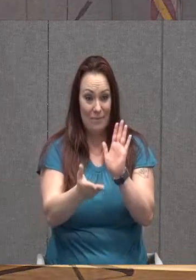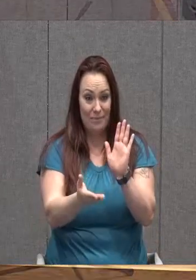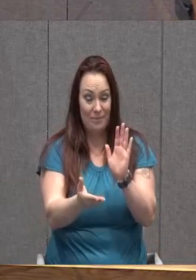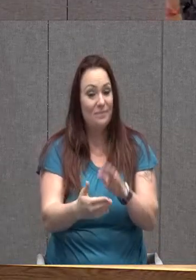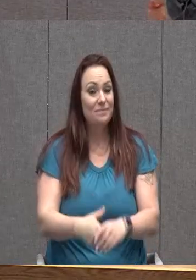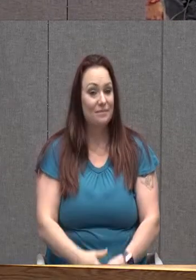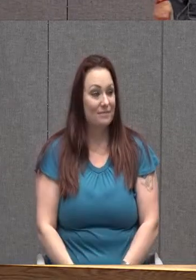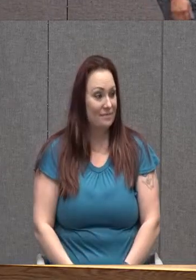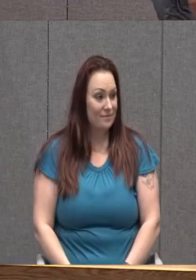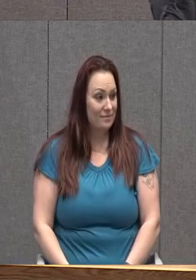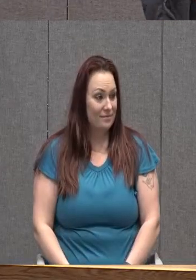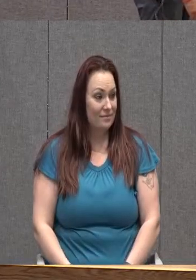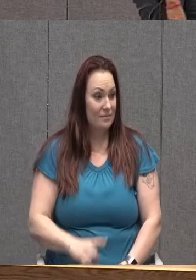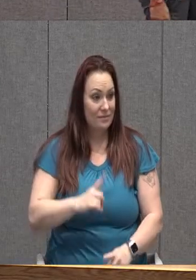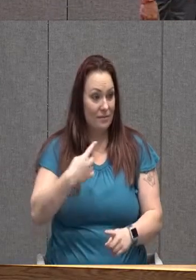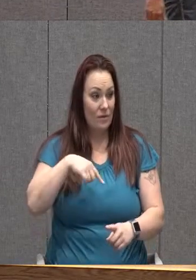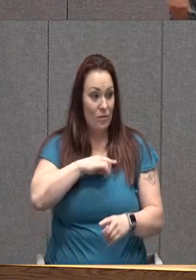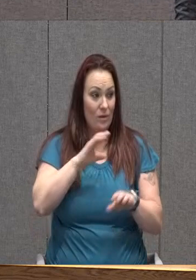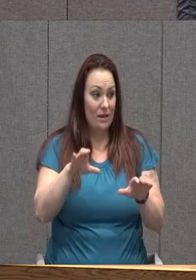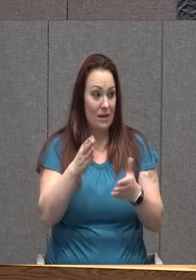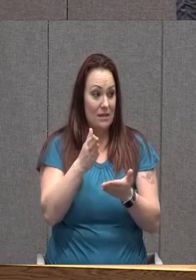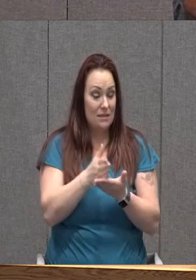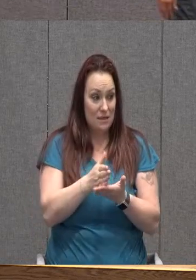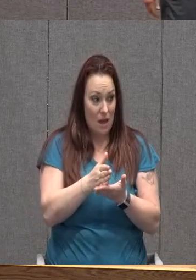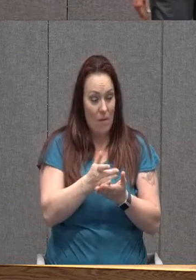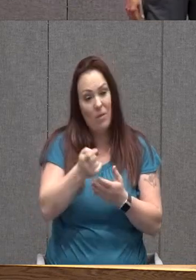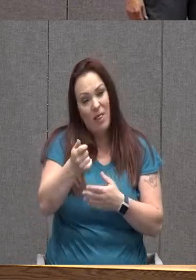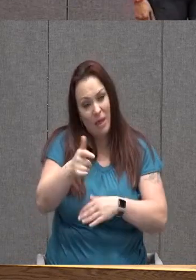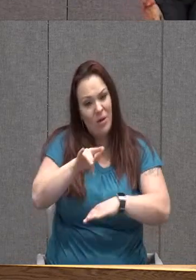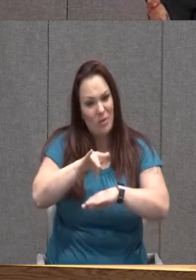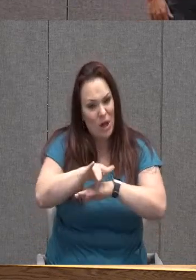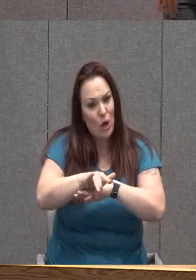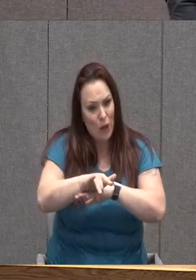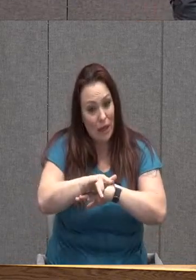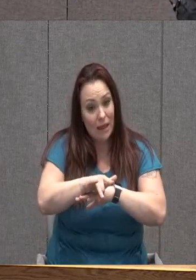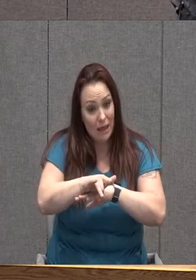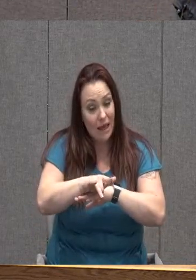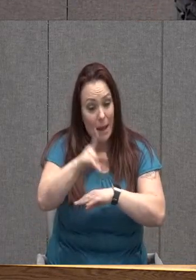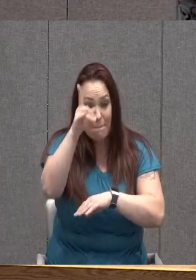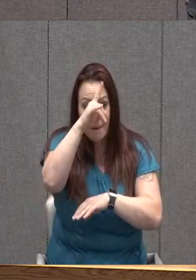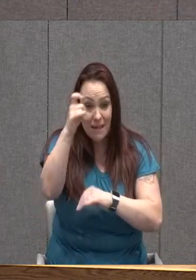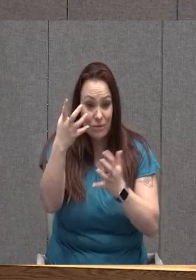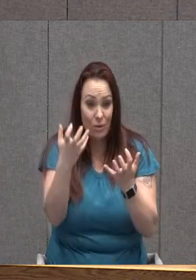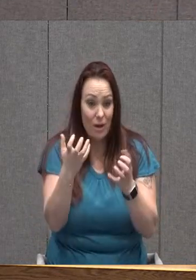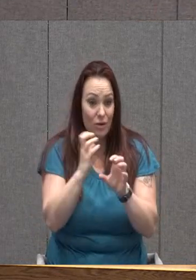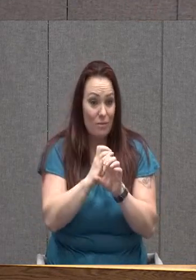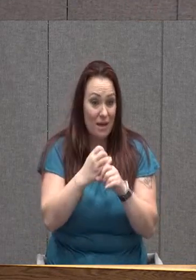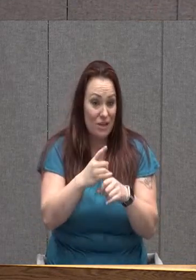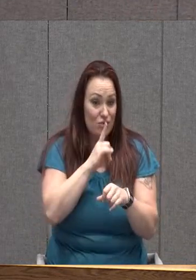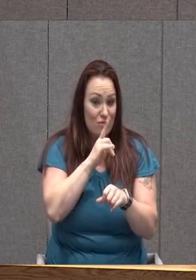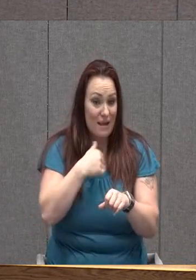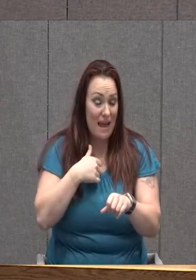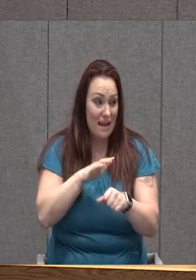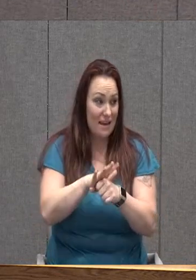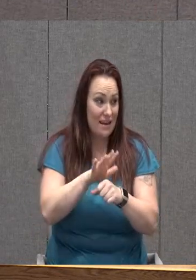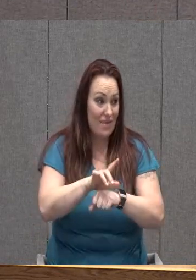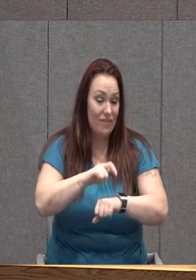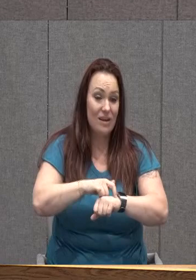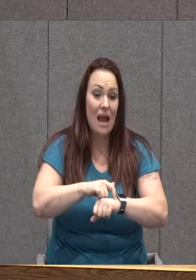And, we did stop a little early, because we wanted to have time to cool down,